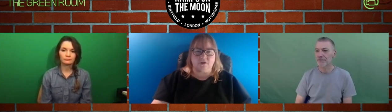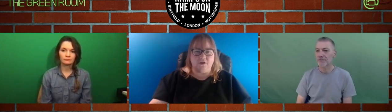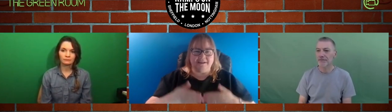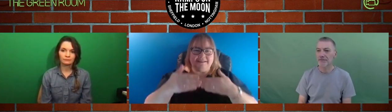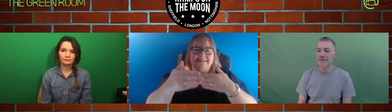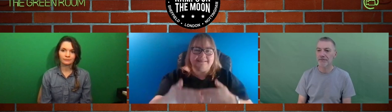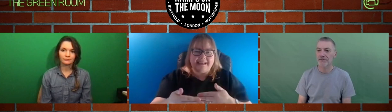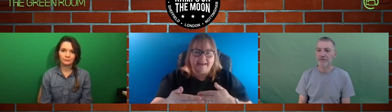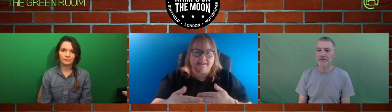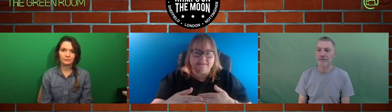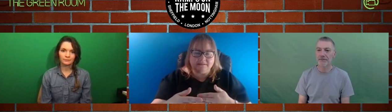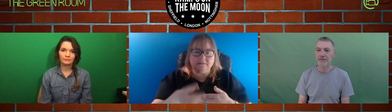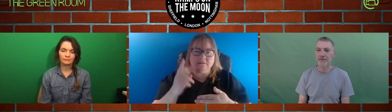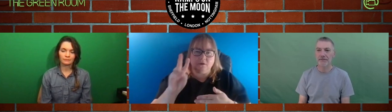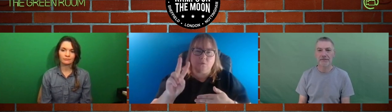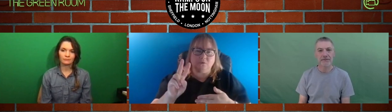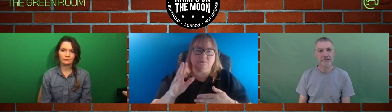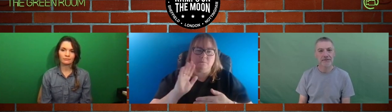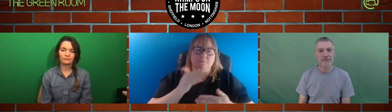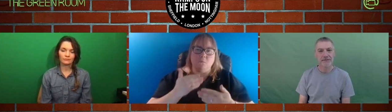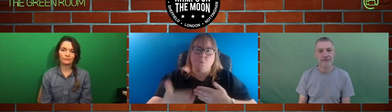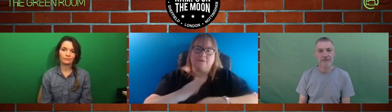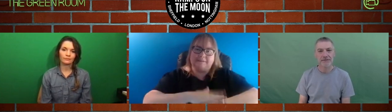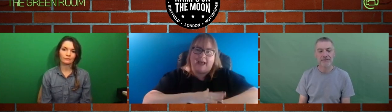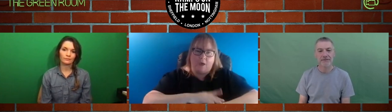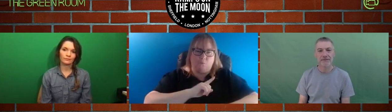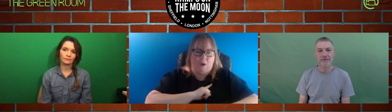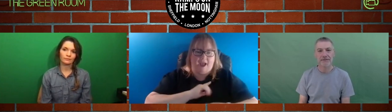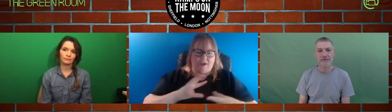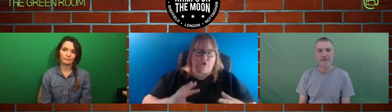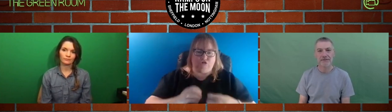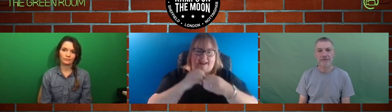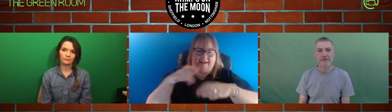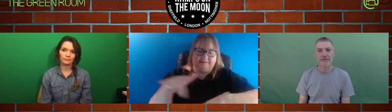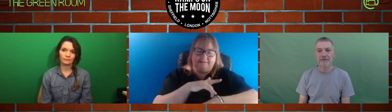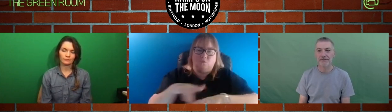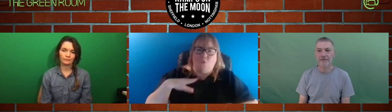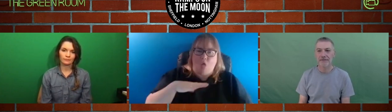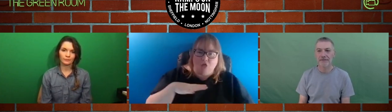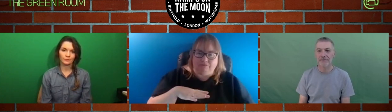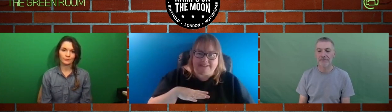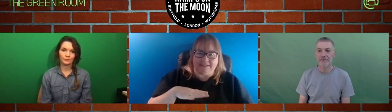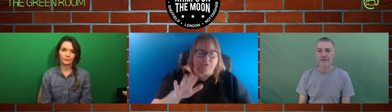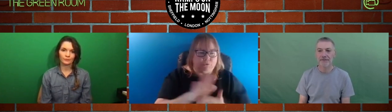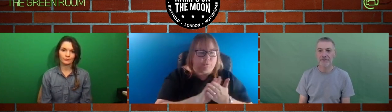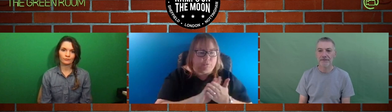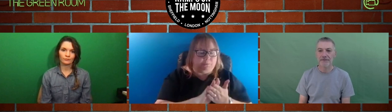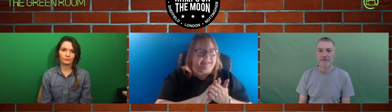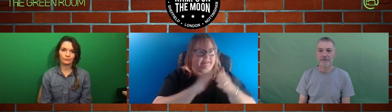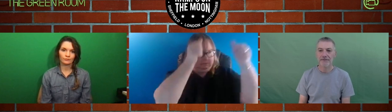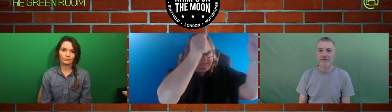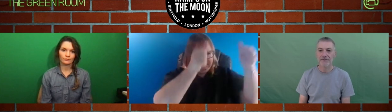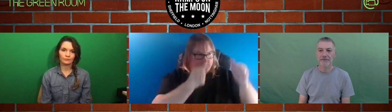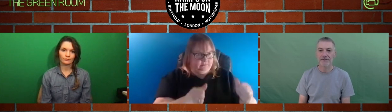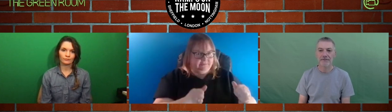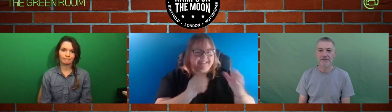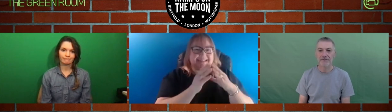been created so when we got into the show we could have the order of the scenes listed up on the wall, we could highlight them couldn't we Rebekah of